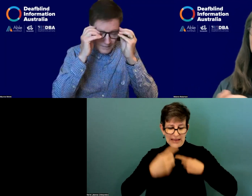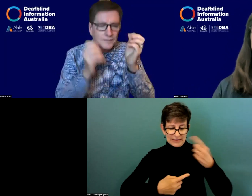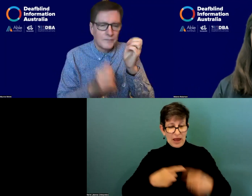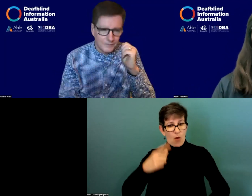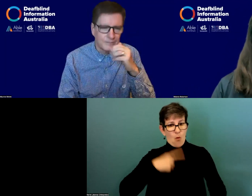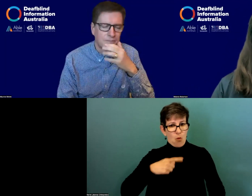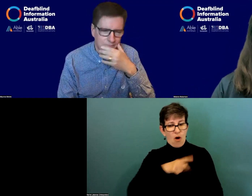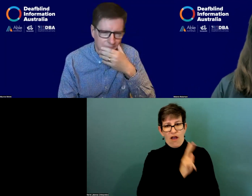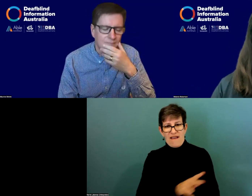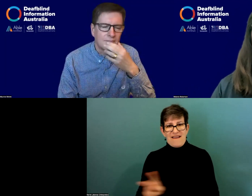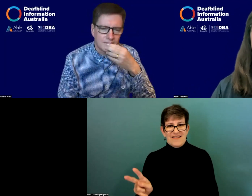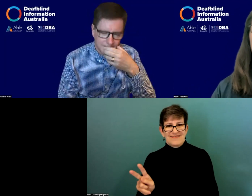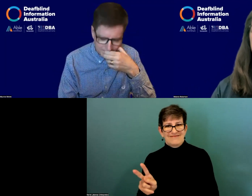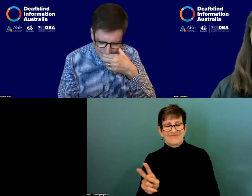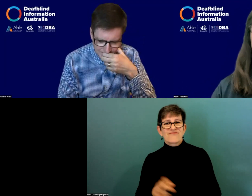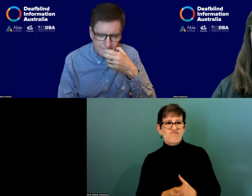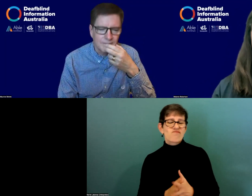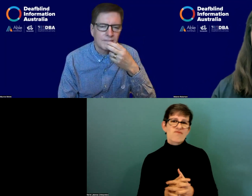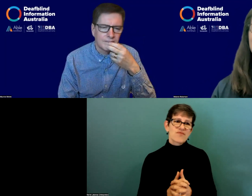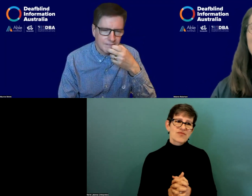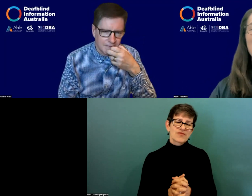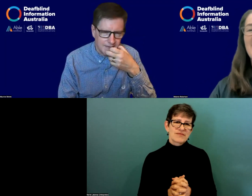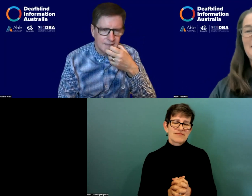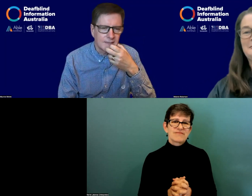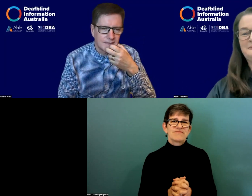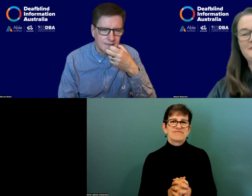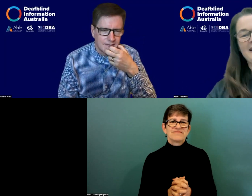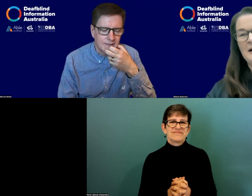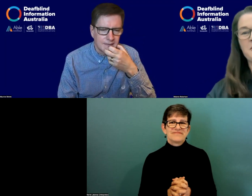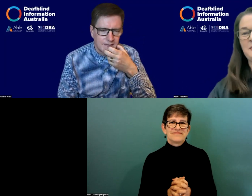but we'll see if we can do it faster.